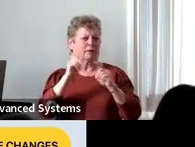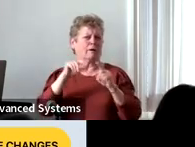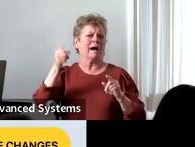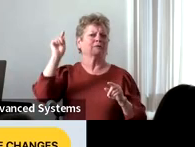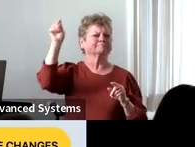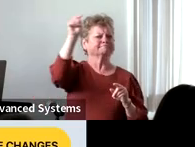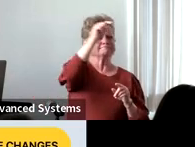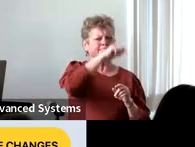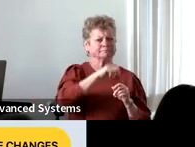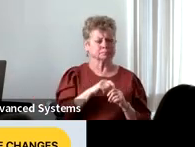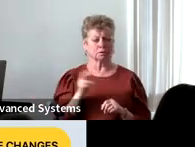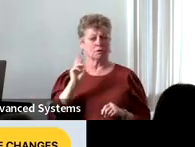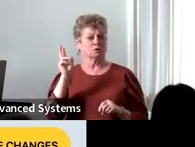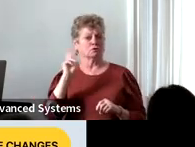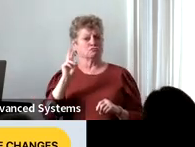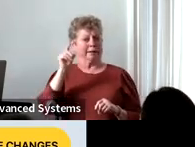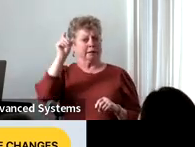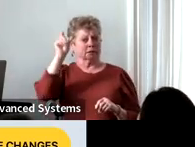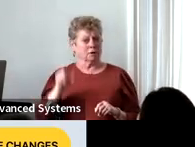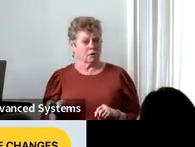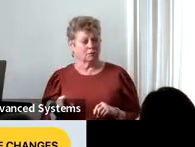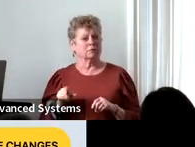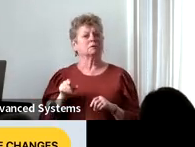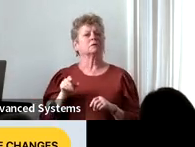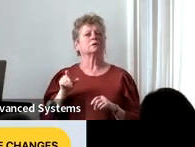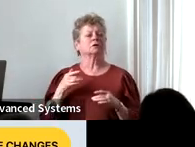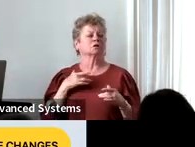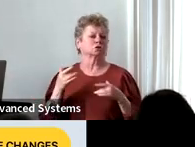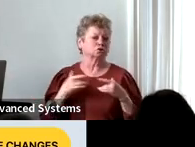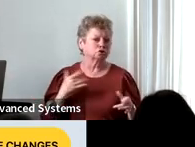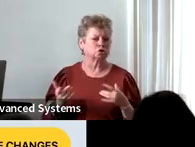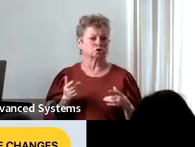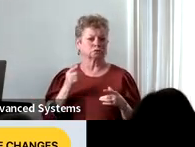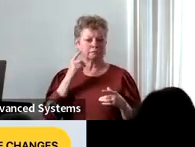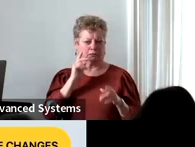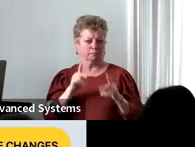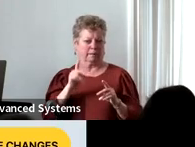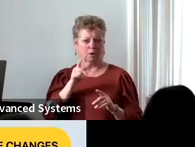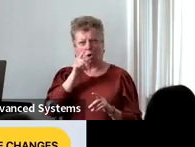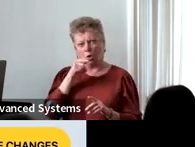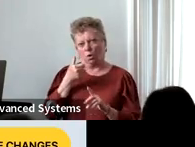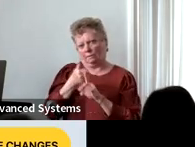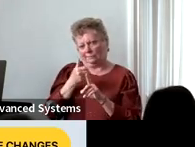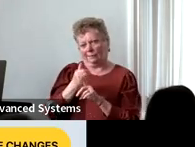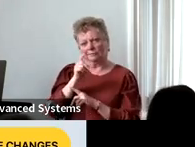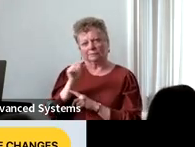On the right-hand column are the stories of concerns for people with disabilities in HRM